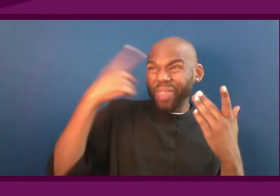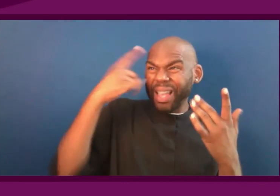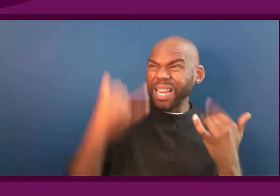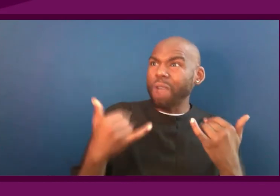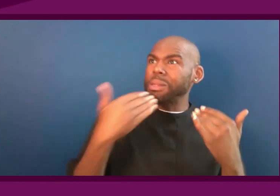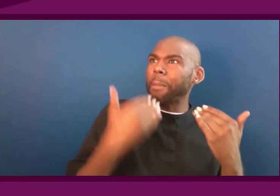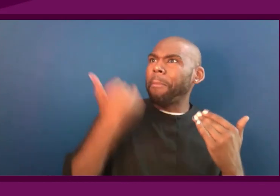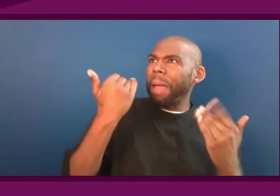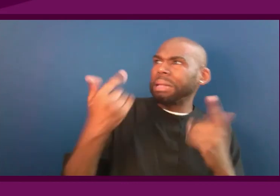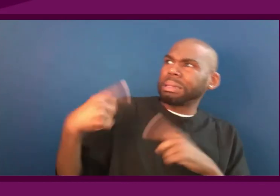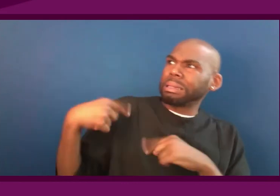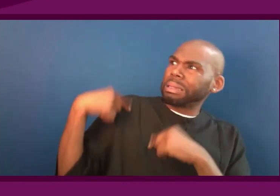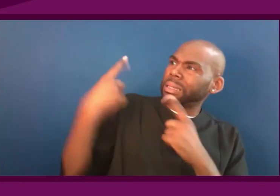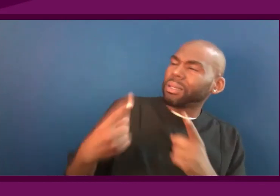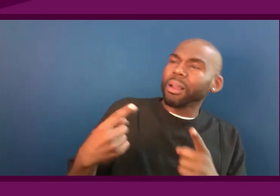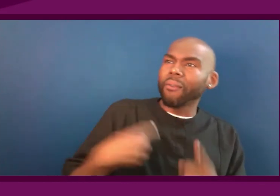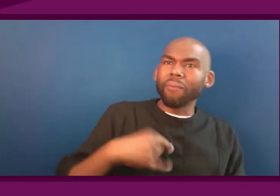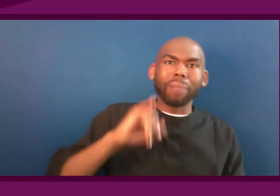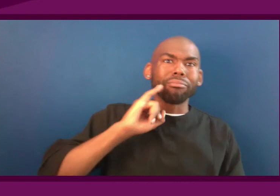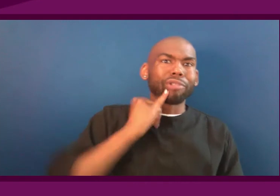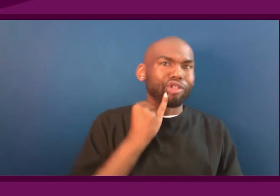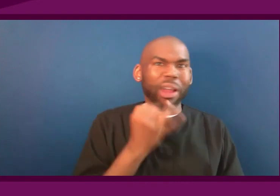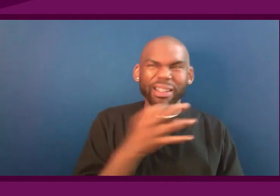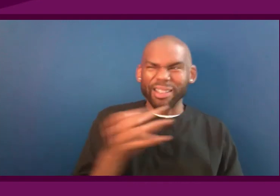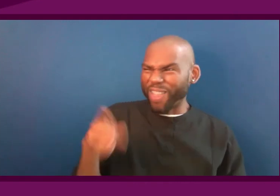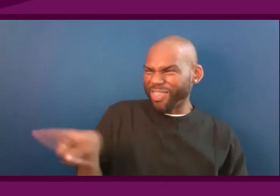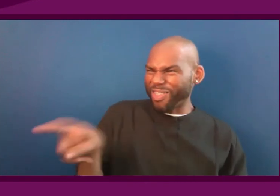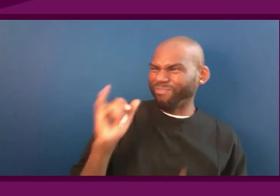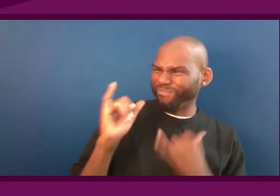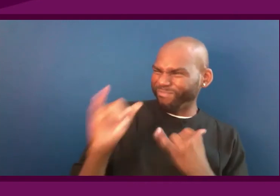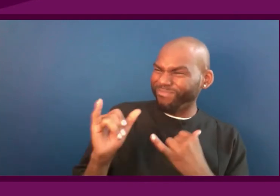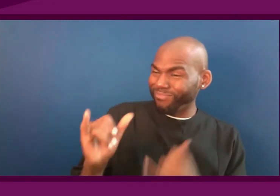so if you want to be an employer of choice, you better be paying attention in hiring